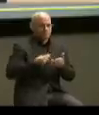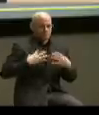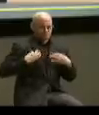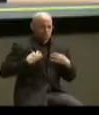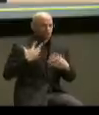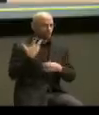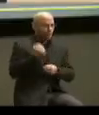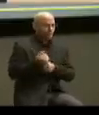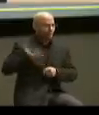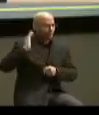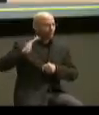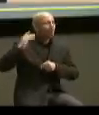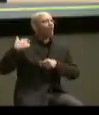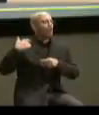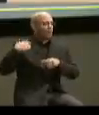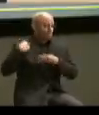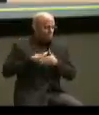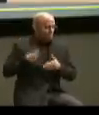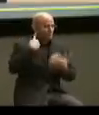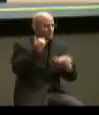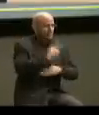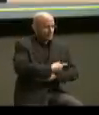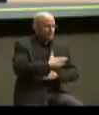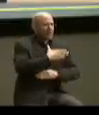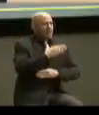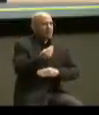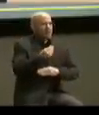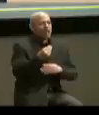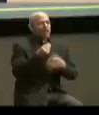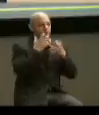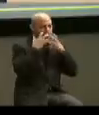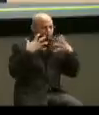WEARING TODAY, THREE WEEKS AGO HE STARTED GROWING THAT BEARD,